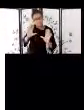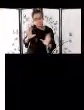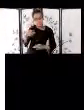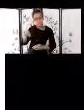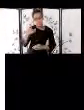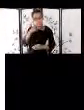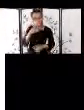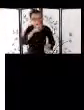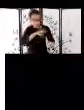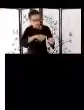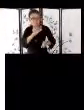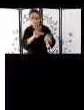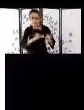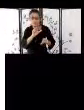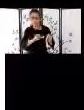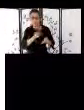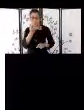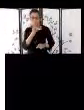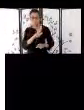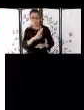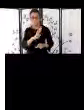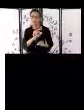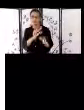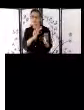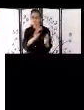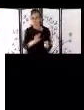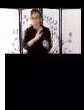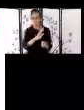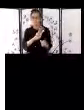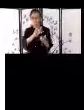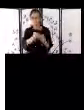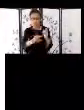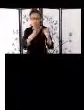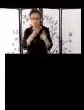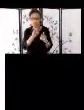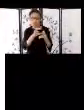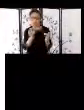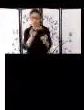so be thoughtful, clear and specific where you can be. I cannot emphasize enough how